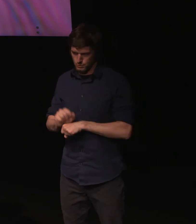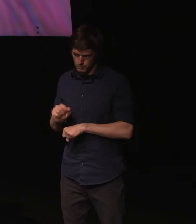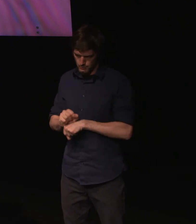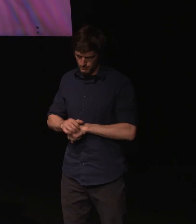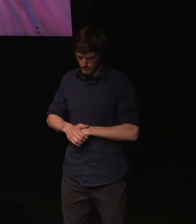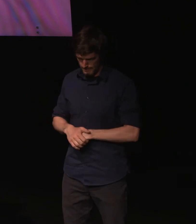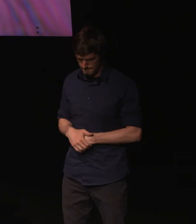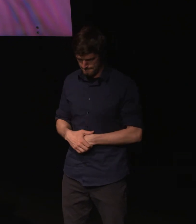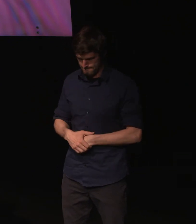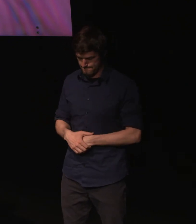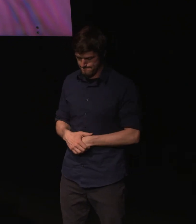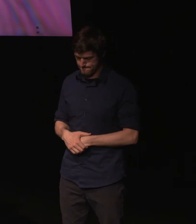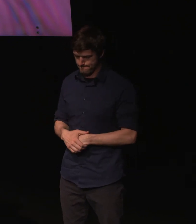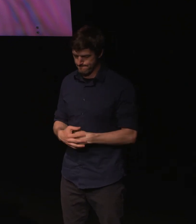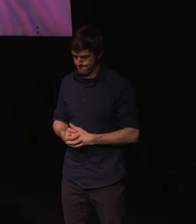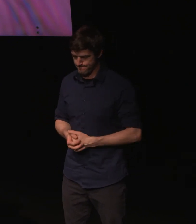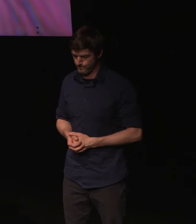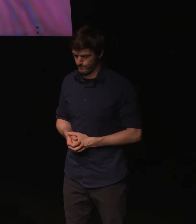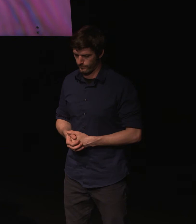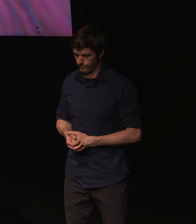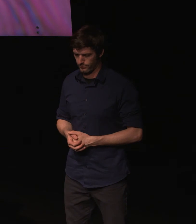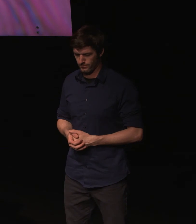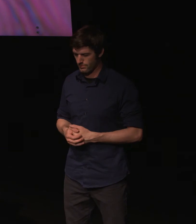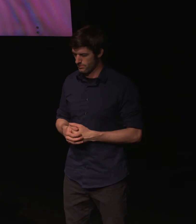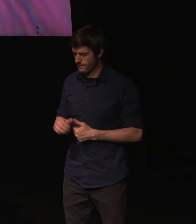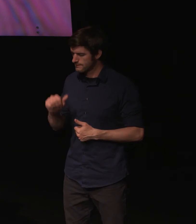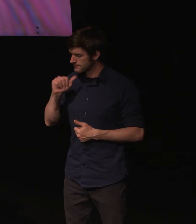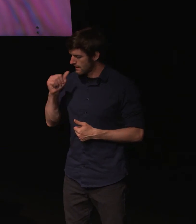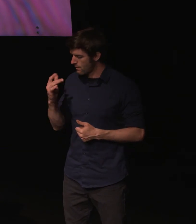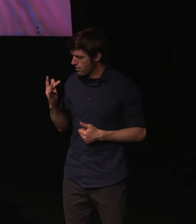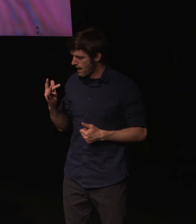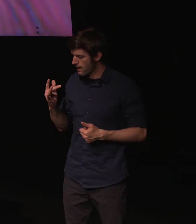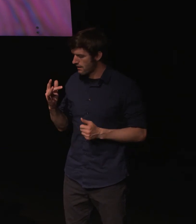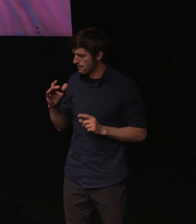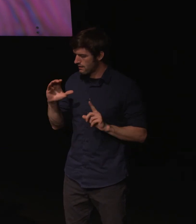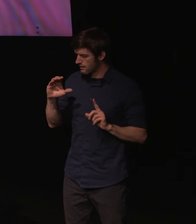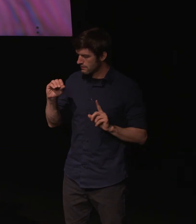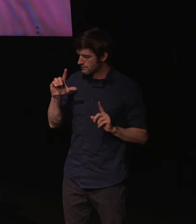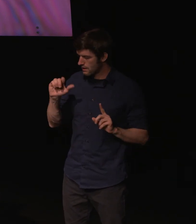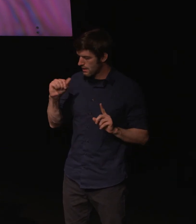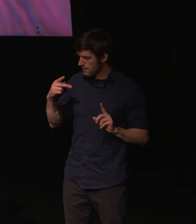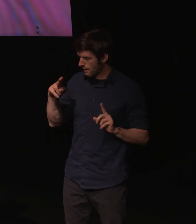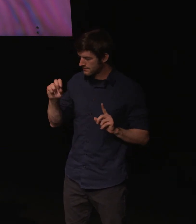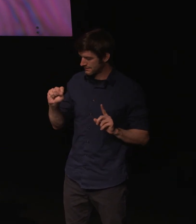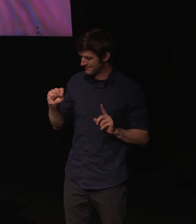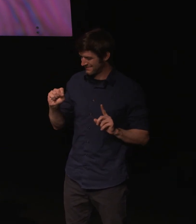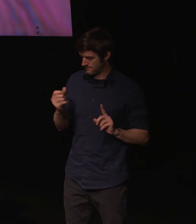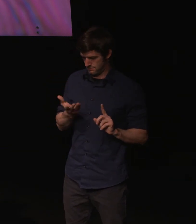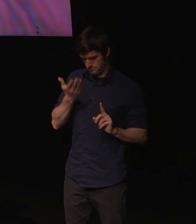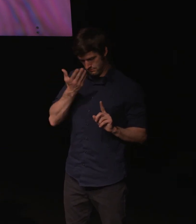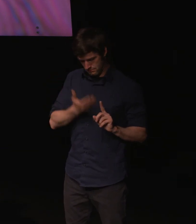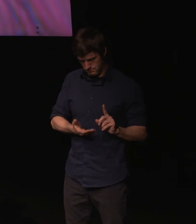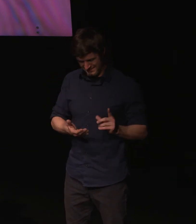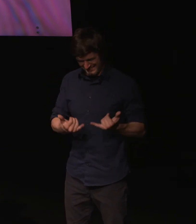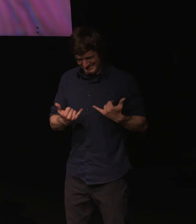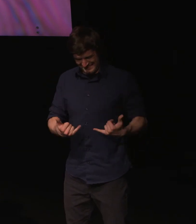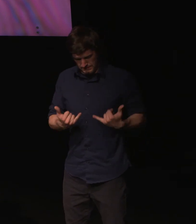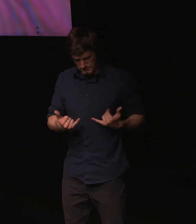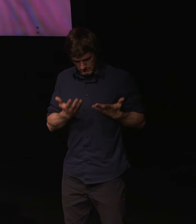That's not why Collapsus exists the way it does. And I don't think I would've shipped